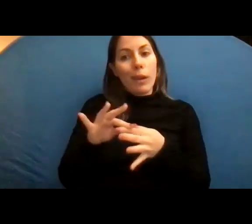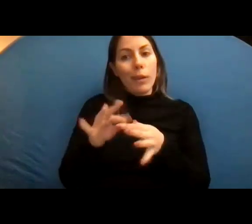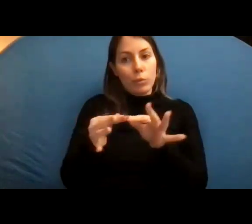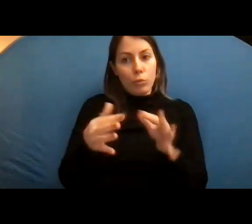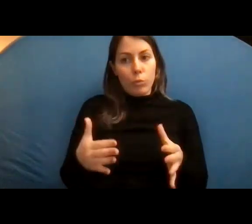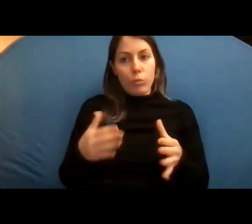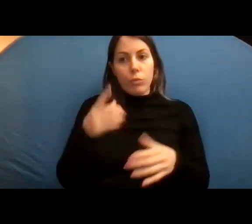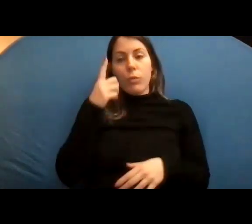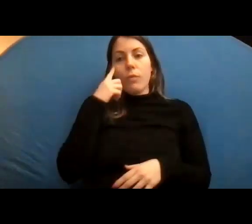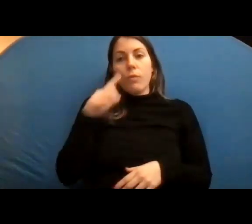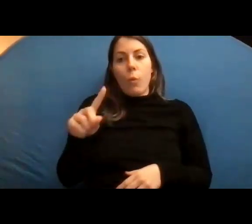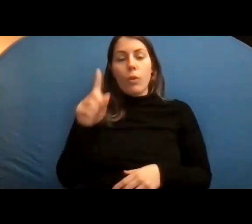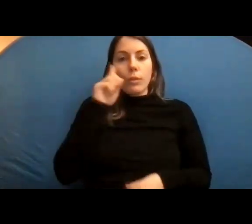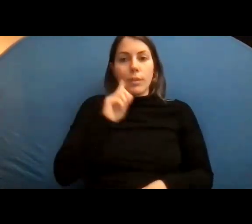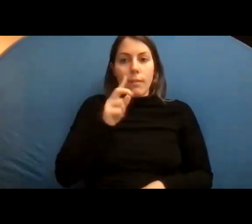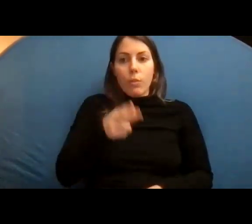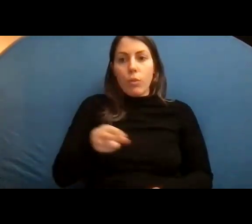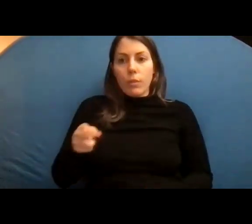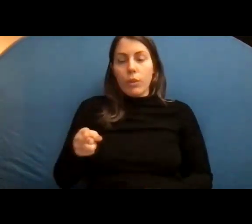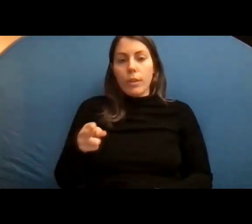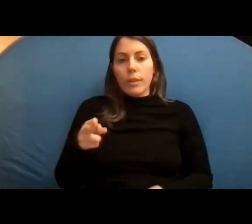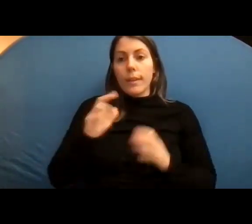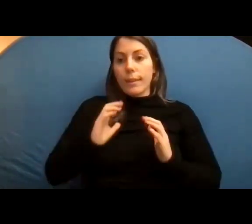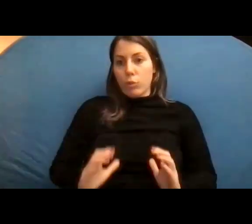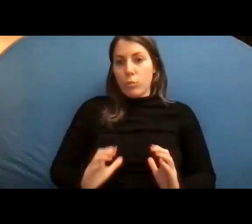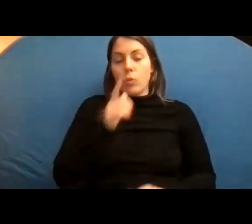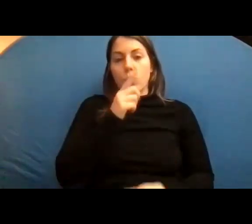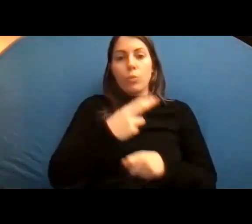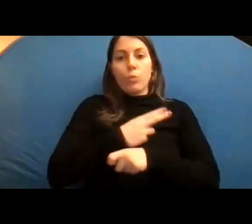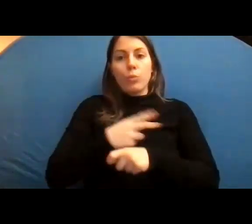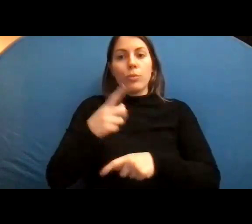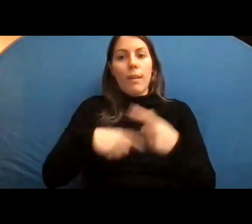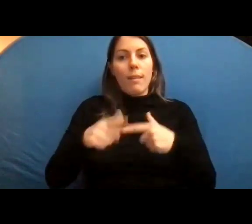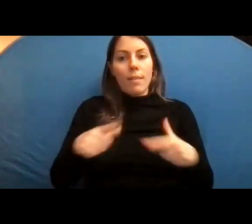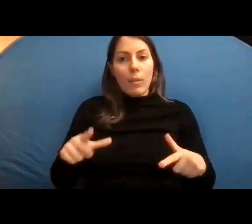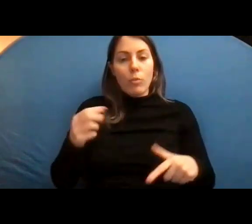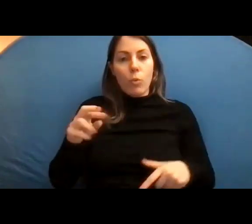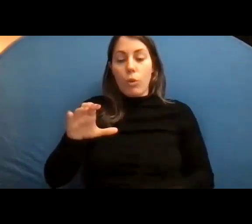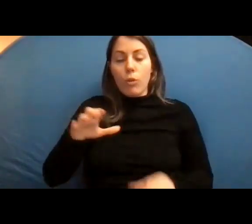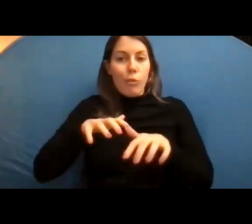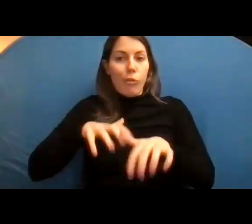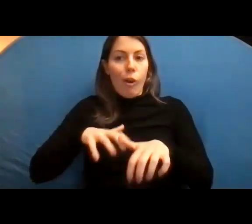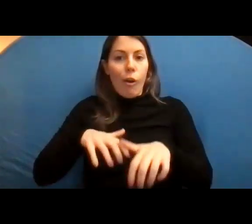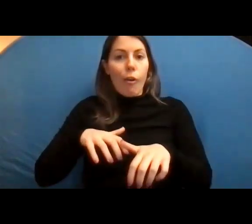agreement, that VDDHH will coordinate interpreters for deaf and hard-of-hearing